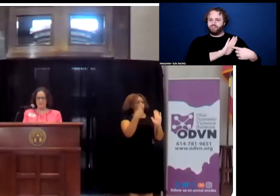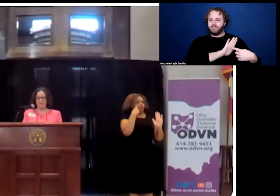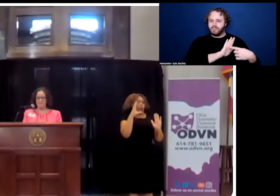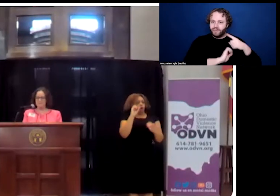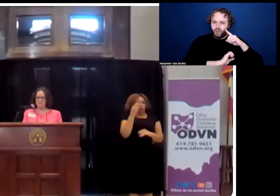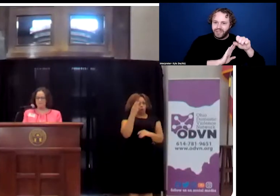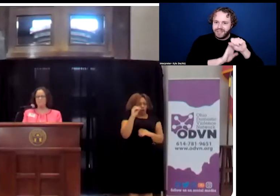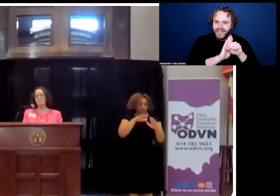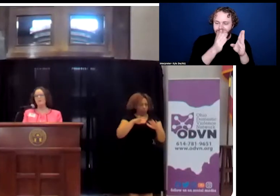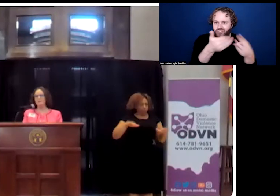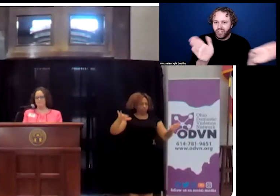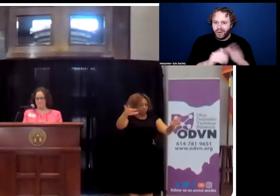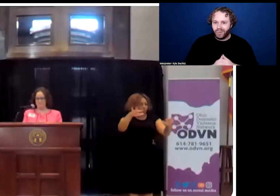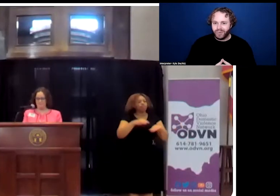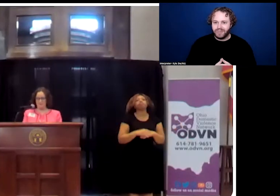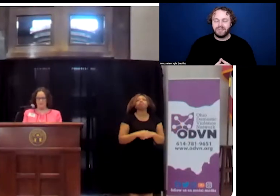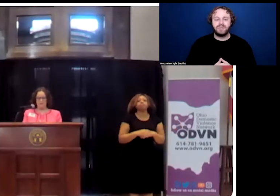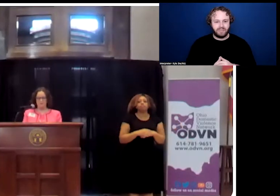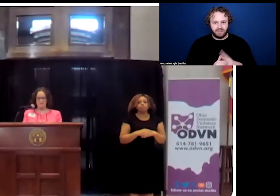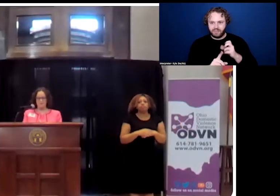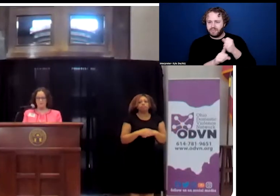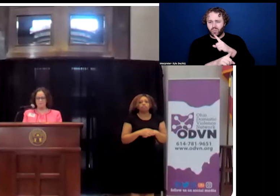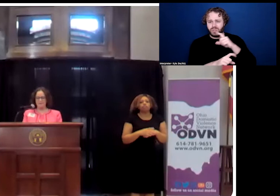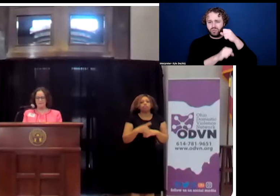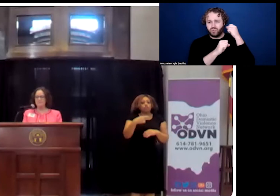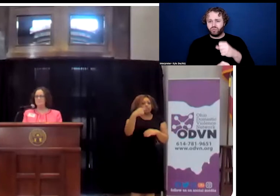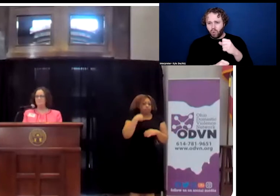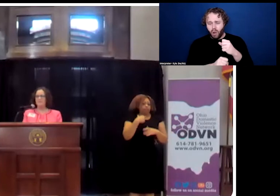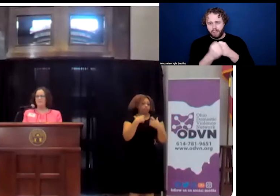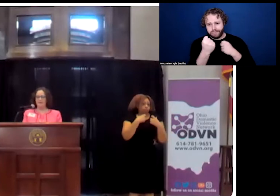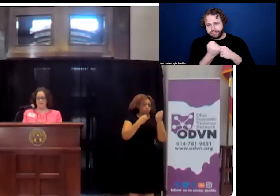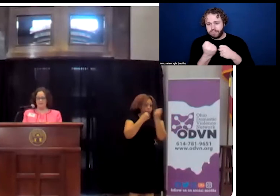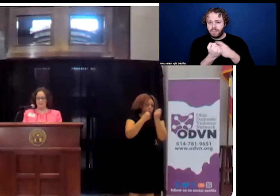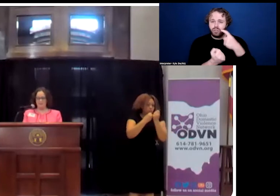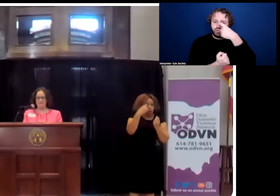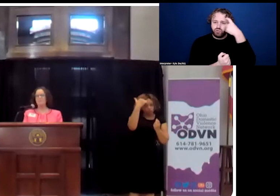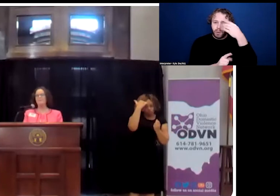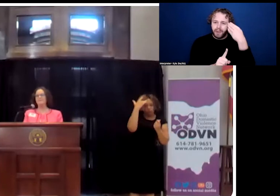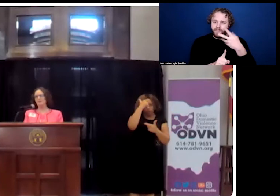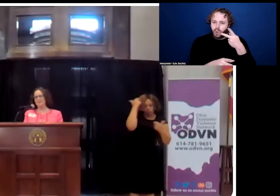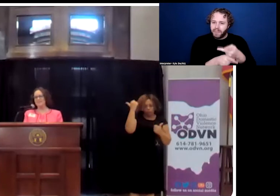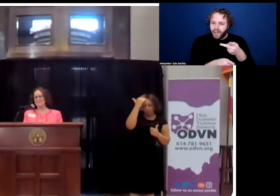She's been a strong proponent of trauma informed care and ODVN’s Promising Practices